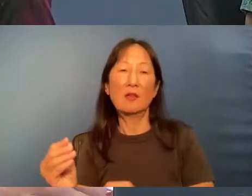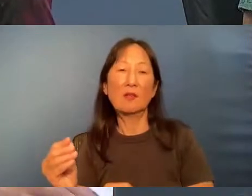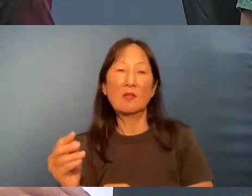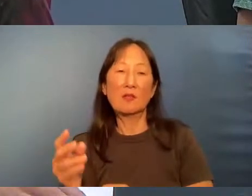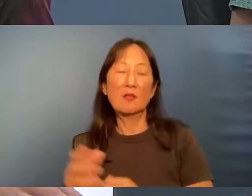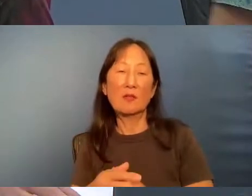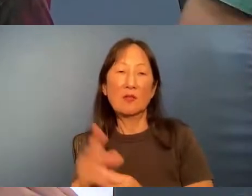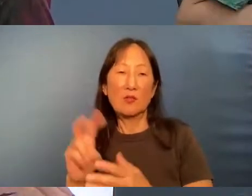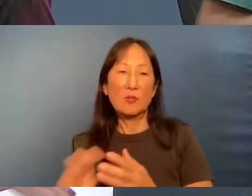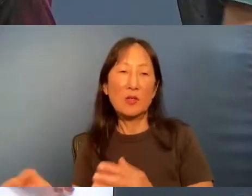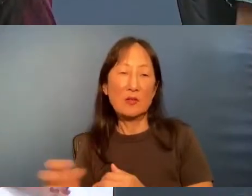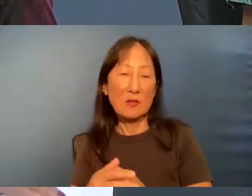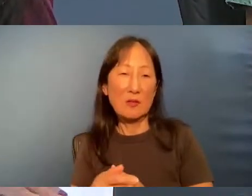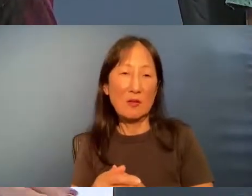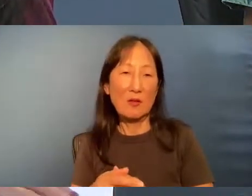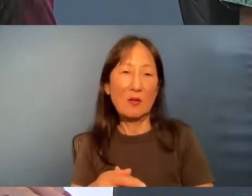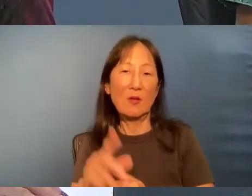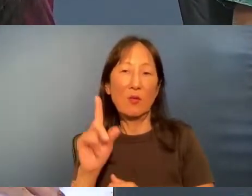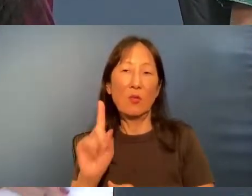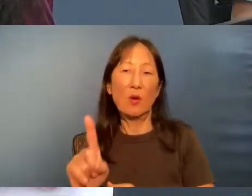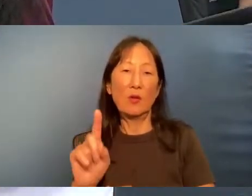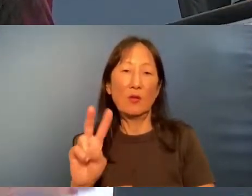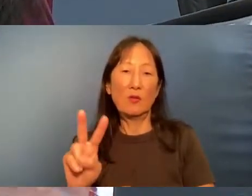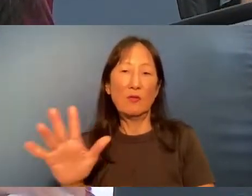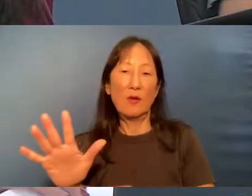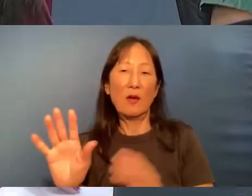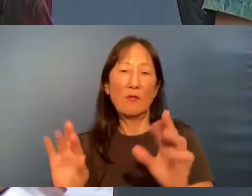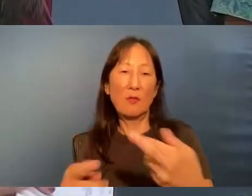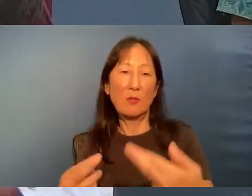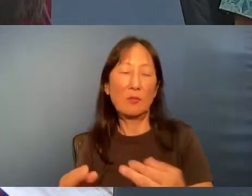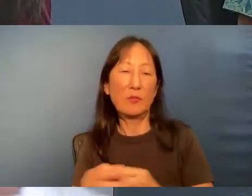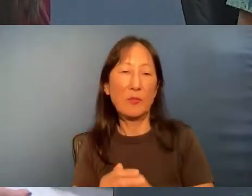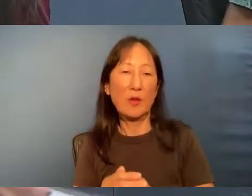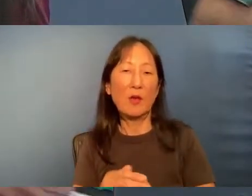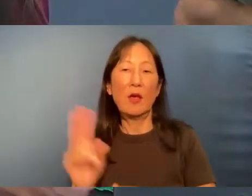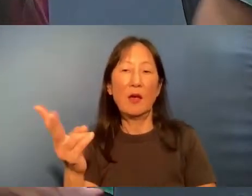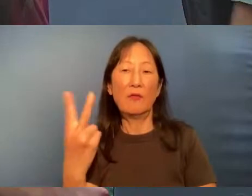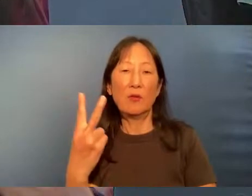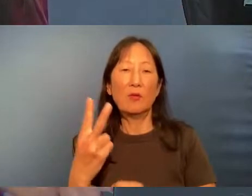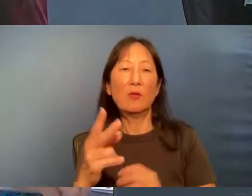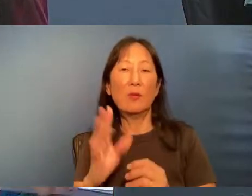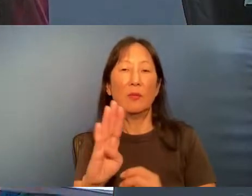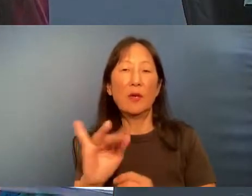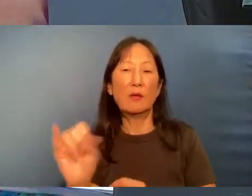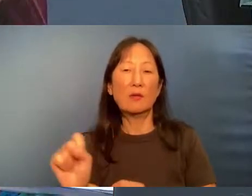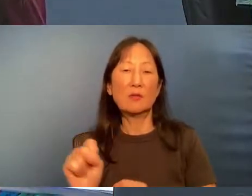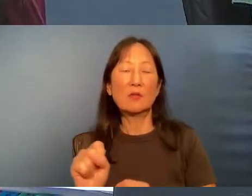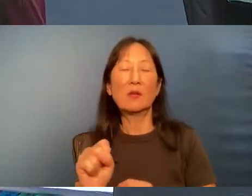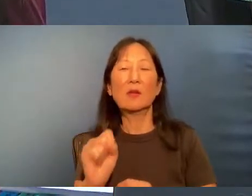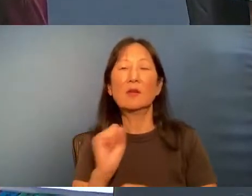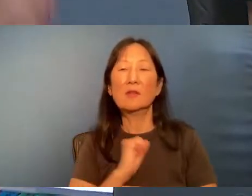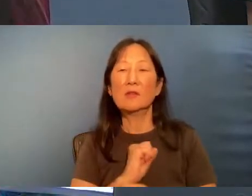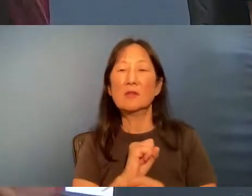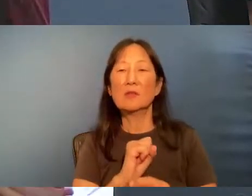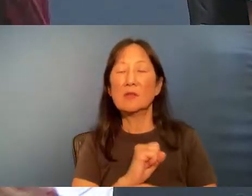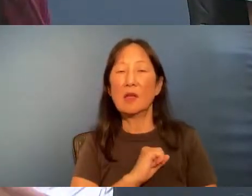Room 2, 2, 5. We have two bills up today, beginning with Senate Bill 1526 relating to the drug